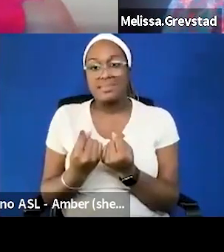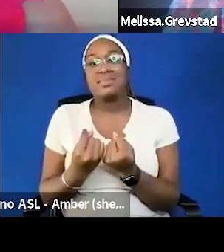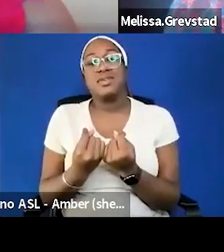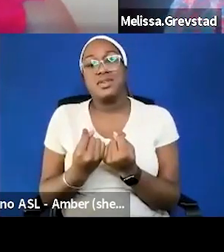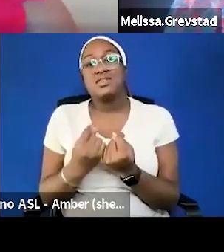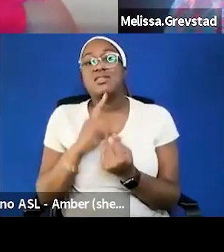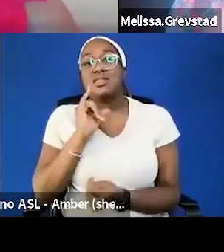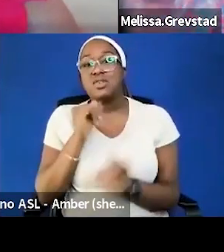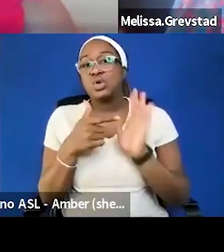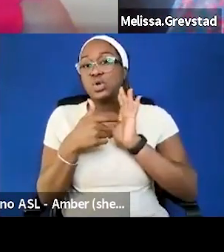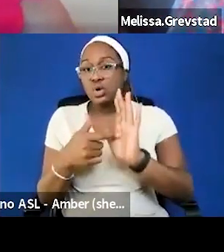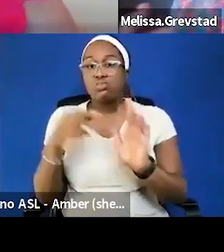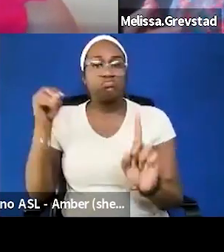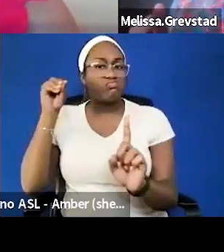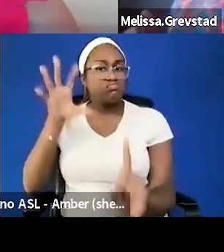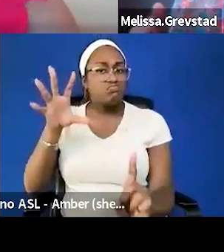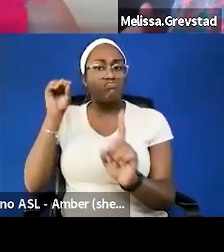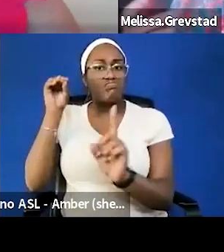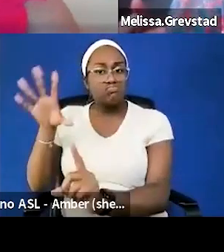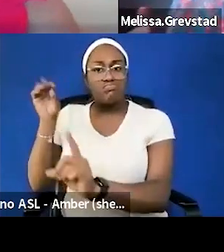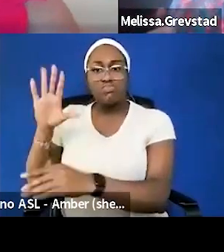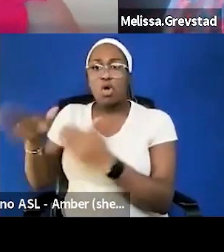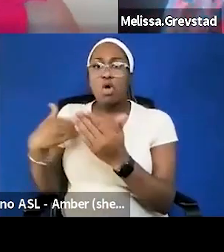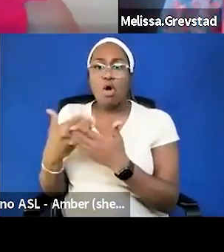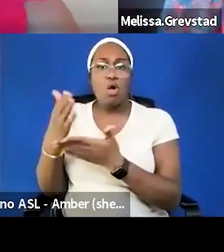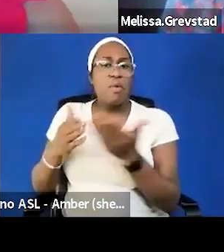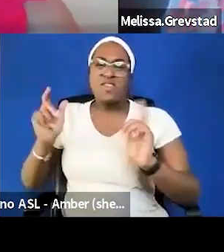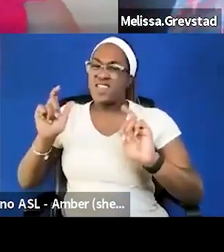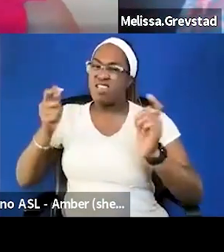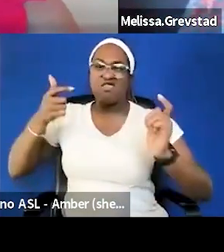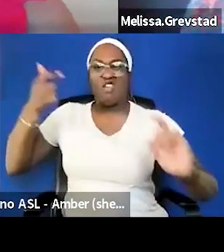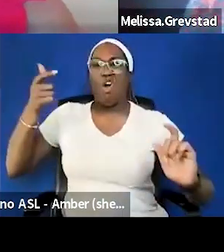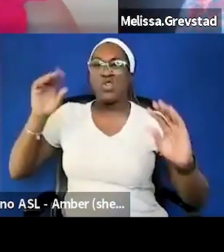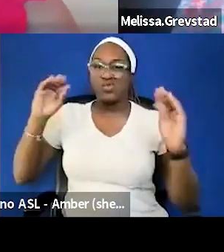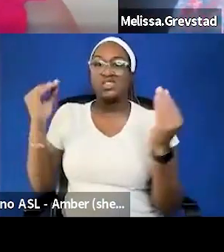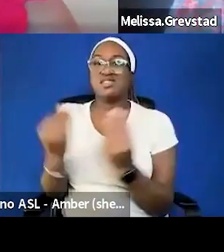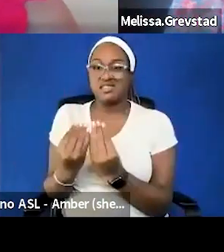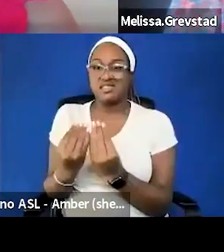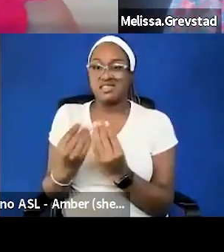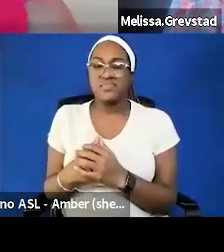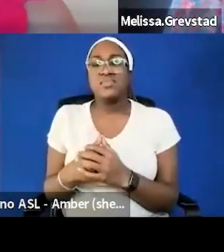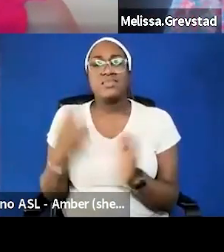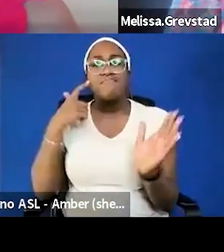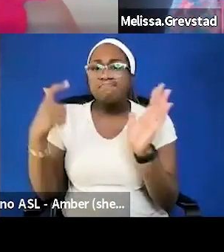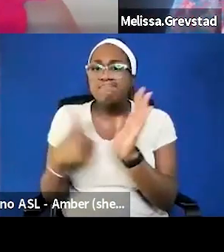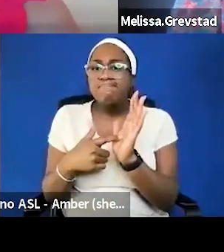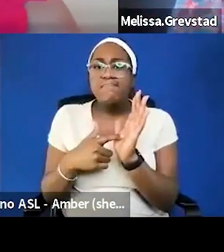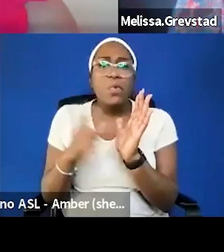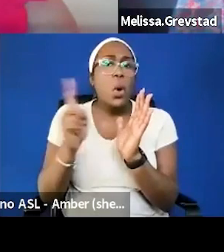a flashlight on all aspects of our very, very large organization to identify where there might be opportunities to upskill.